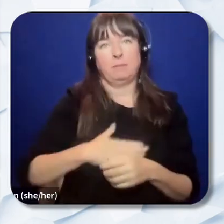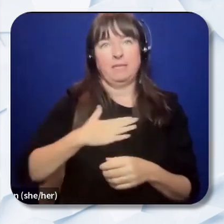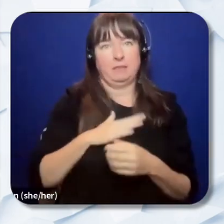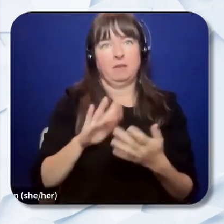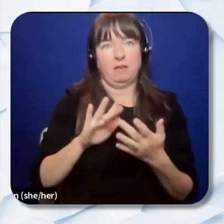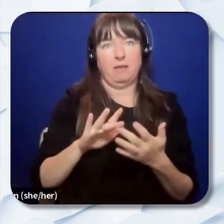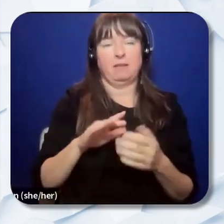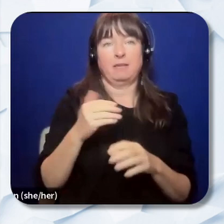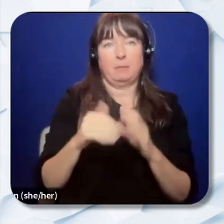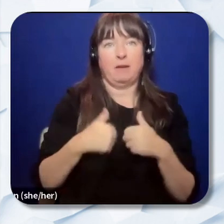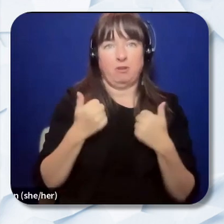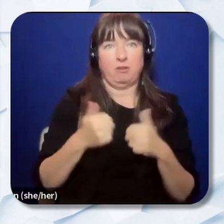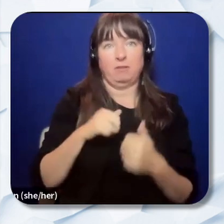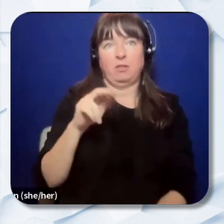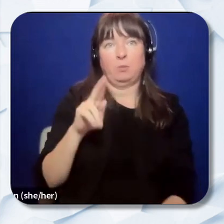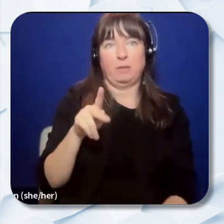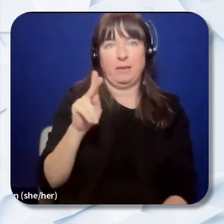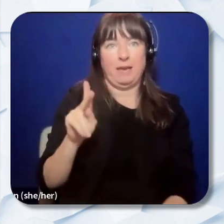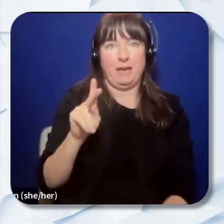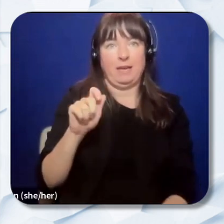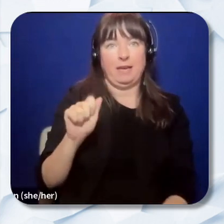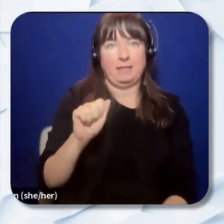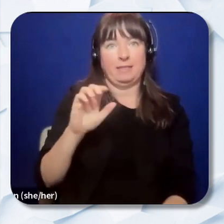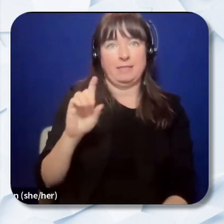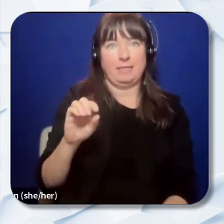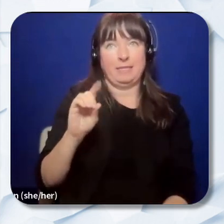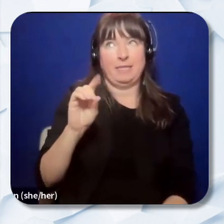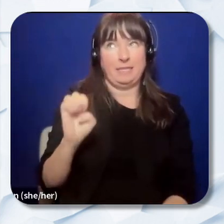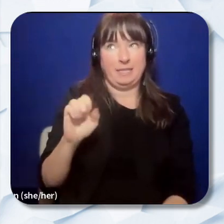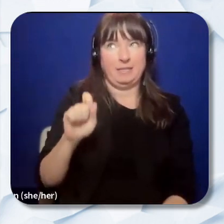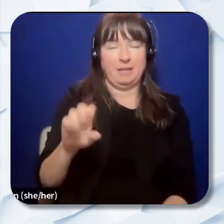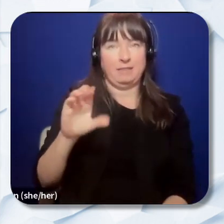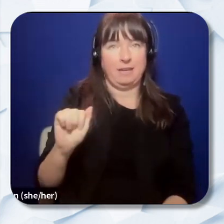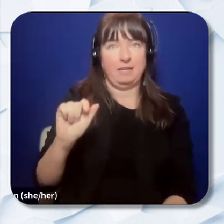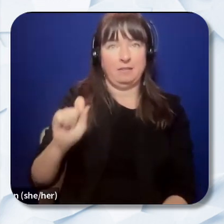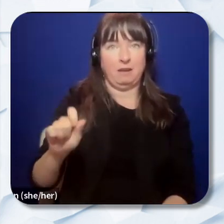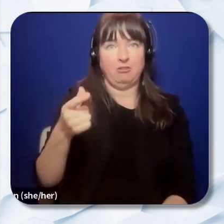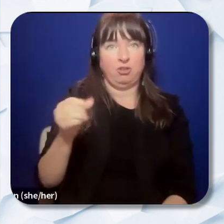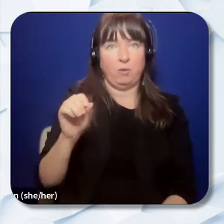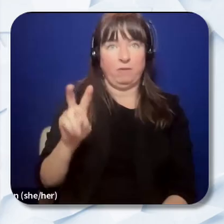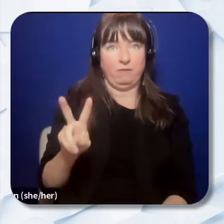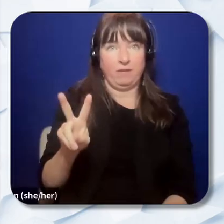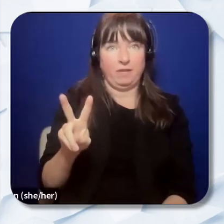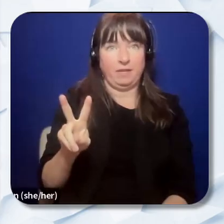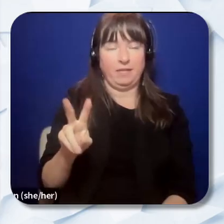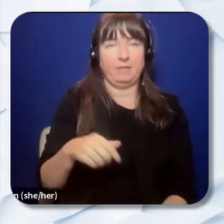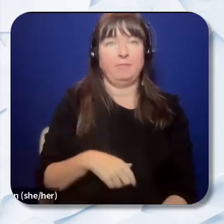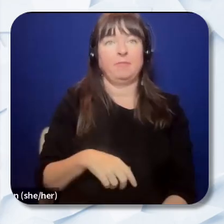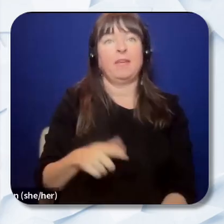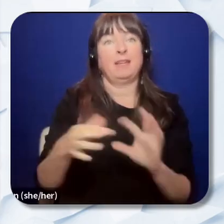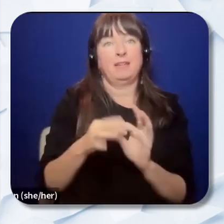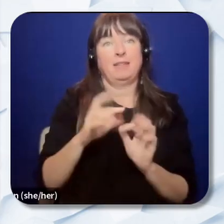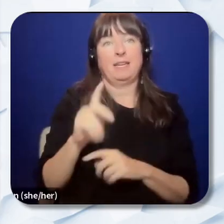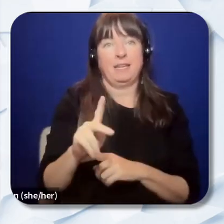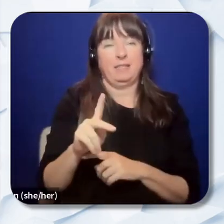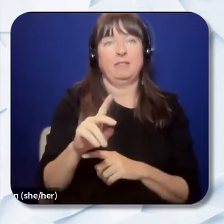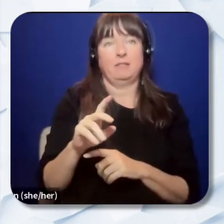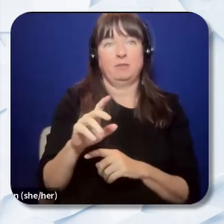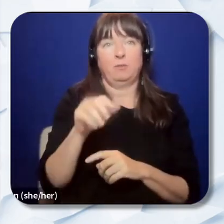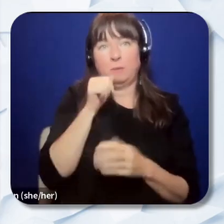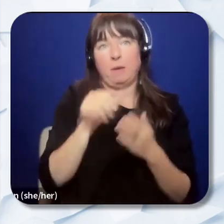U-P-K at C-D-E dot C-A dot G-O-V. A link to the mailbox will be shared in the chat shortly. Please